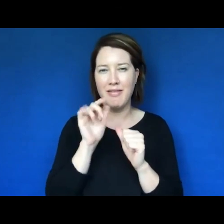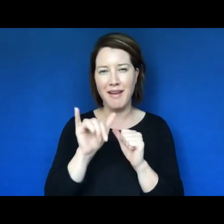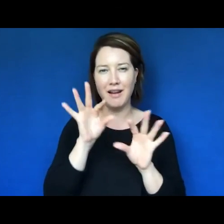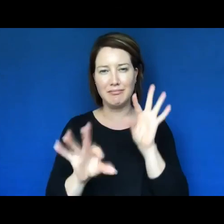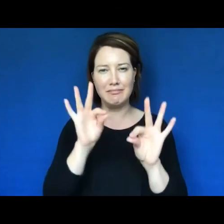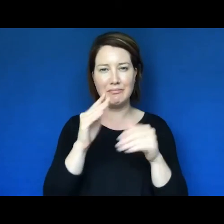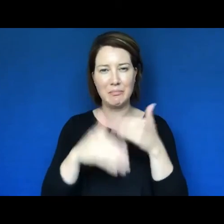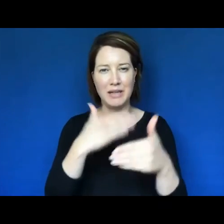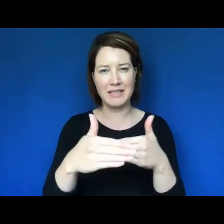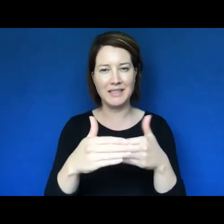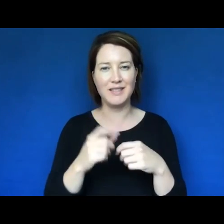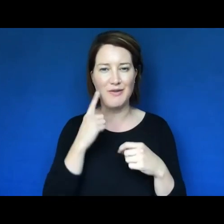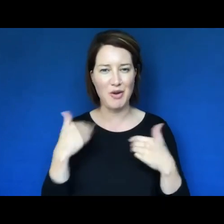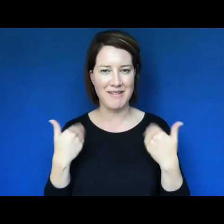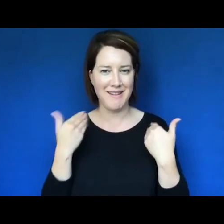at a younger age. Yeah.